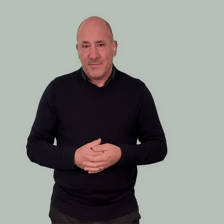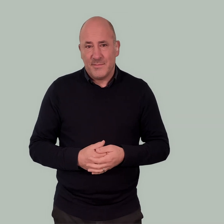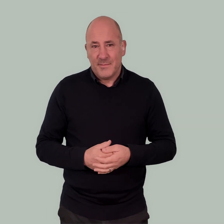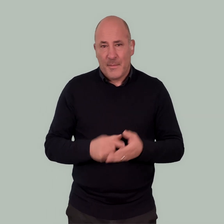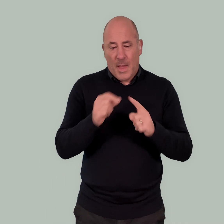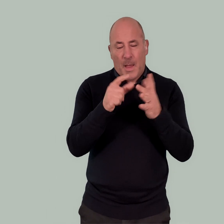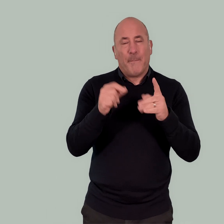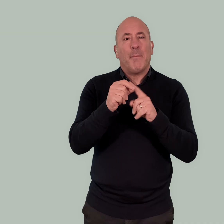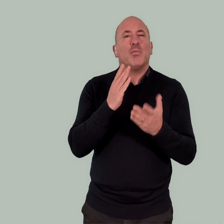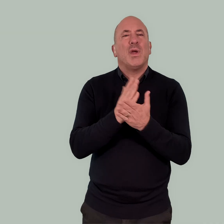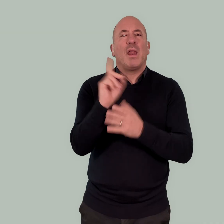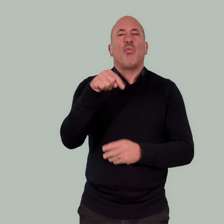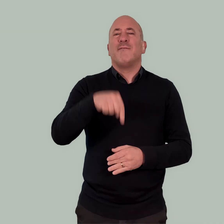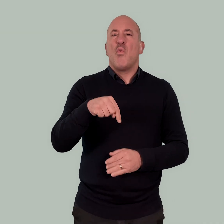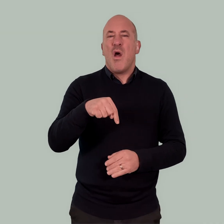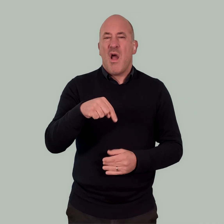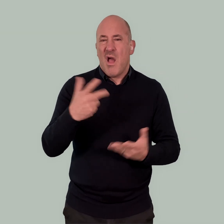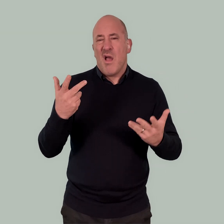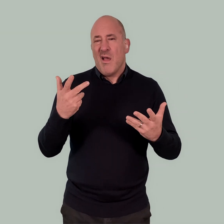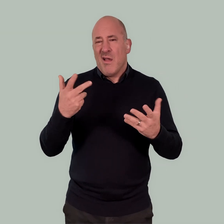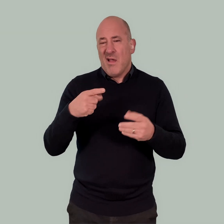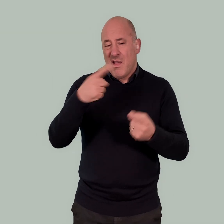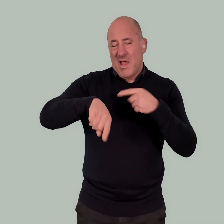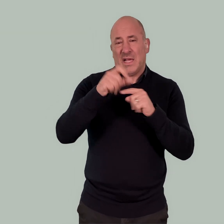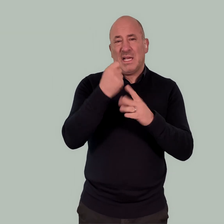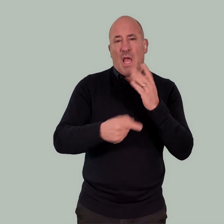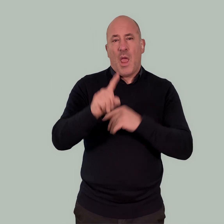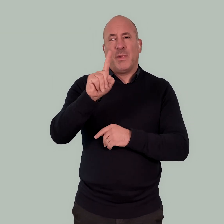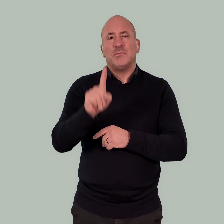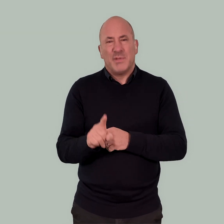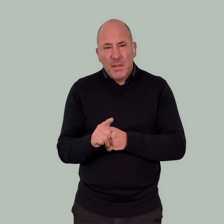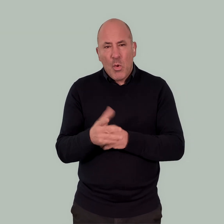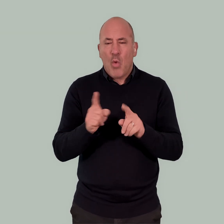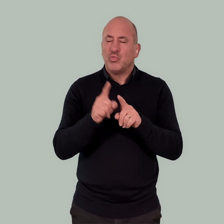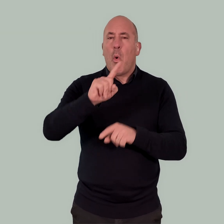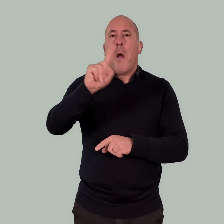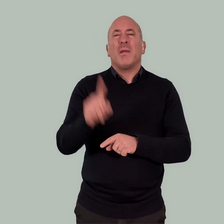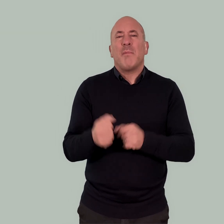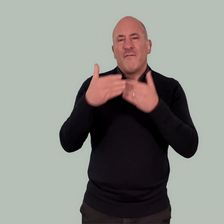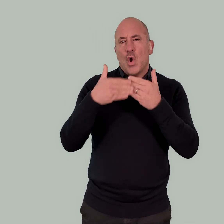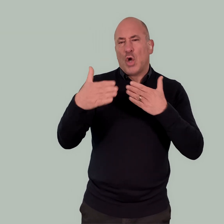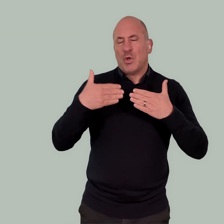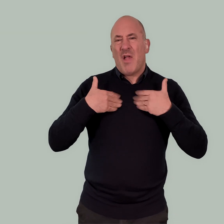The purpose of PIP is to provide a contribution to the extra costs